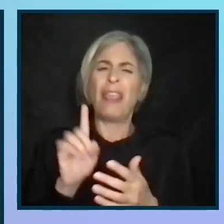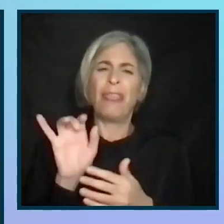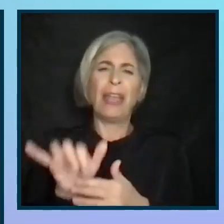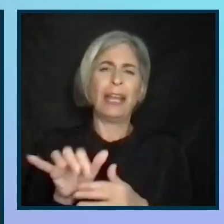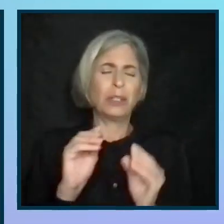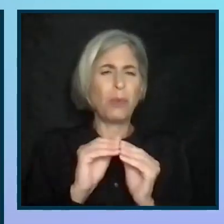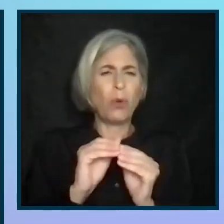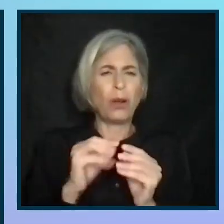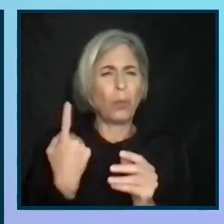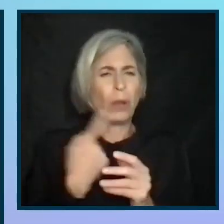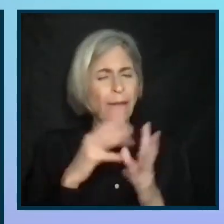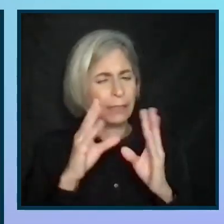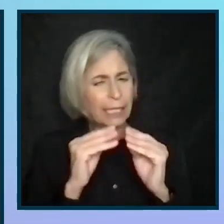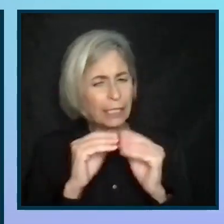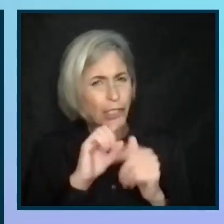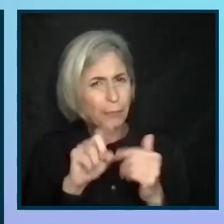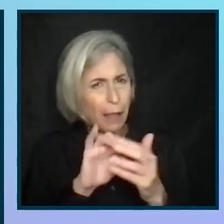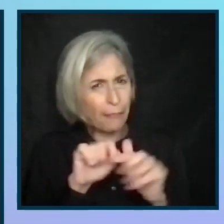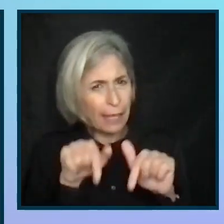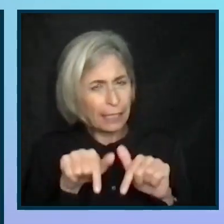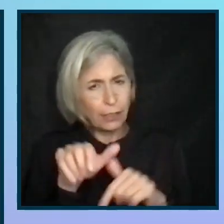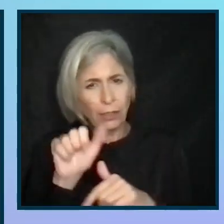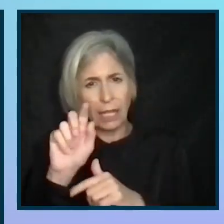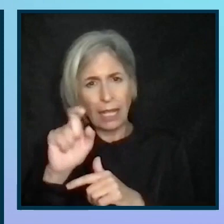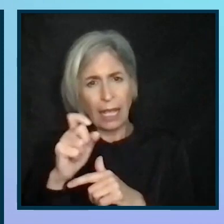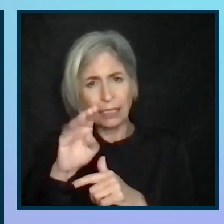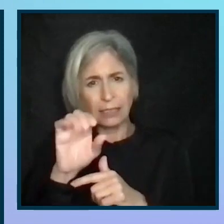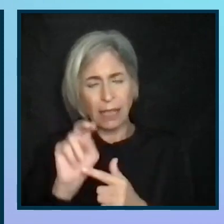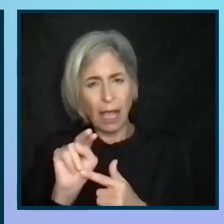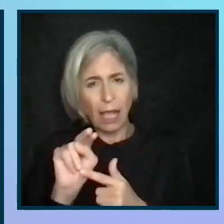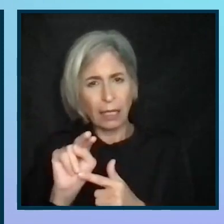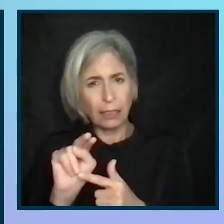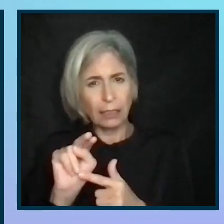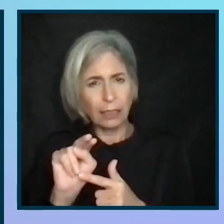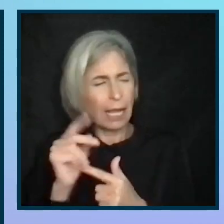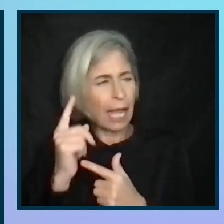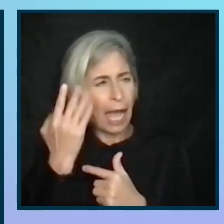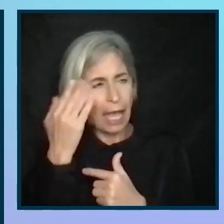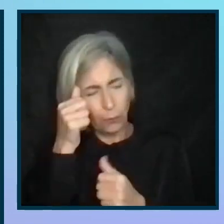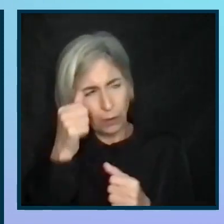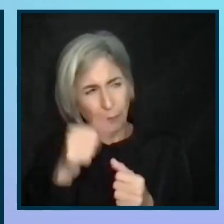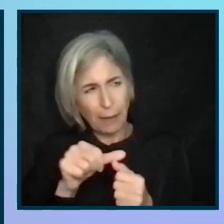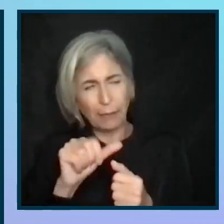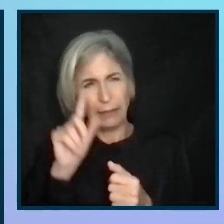Do we have a session on this in Axe-con? Is GW presenting? I don't remember at the top of my head.